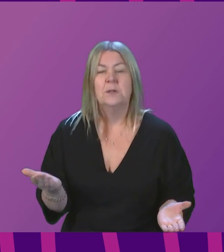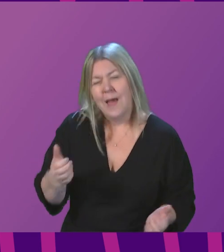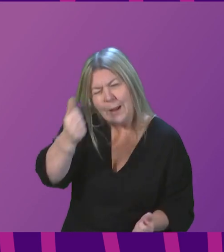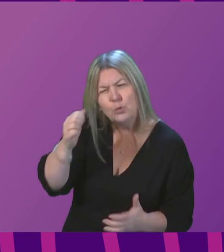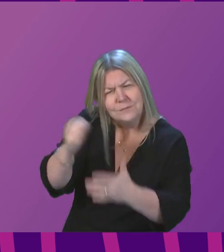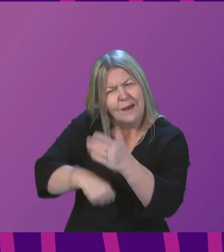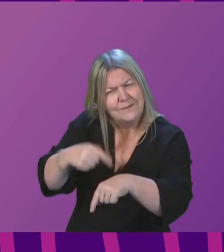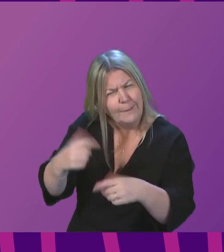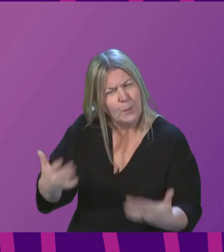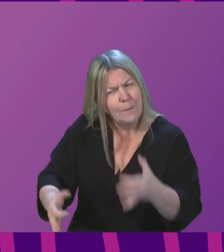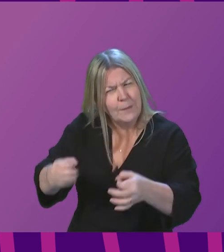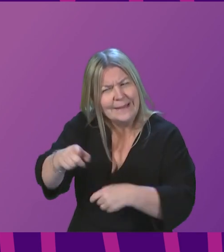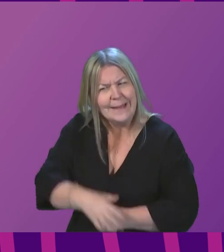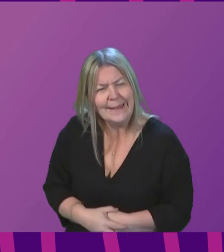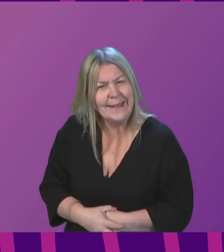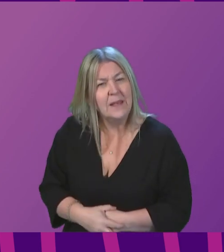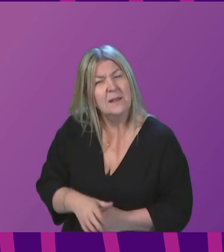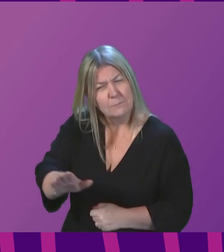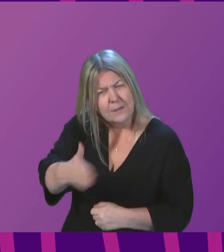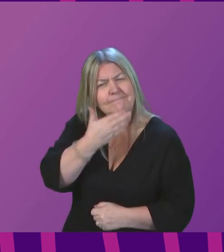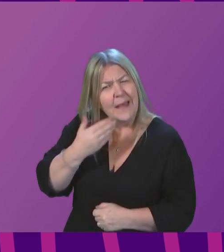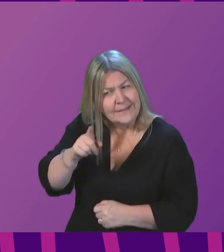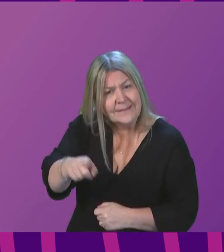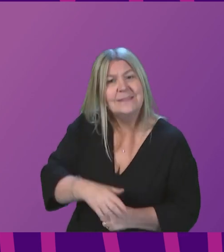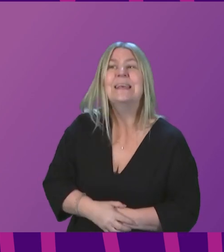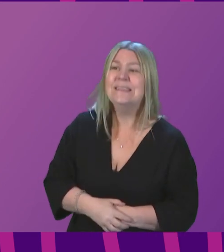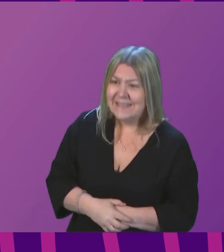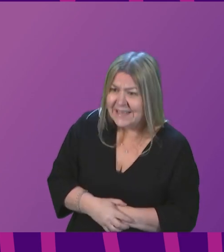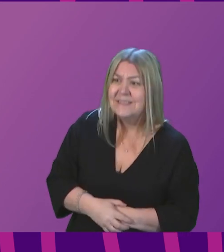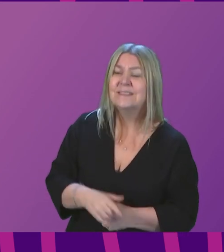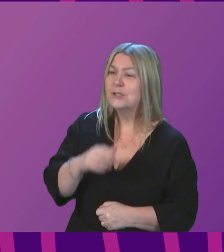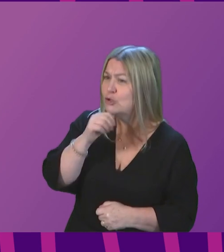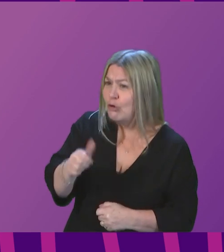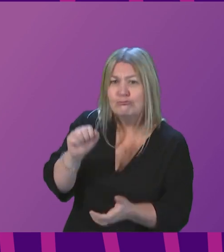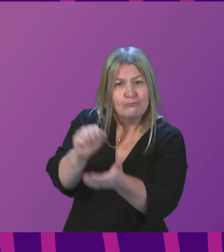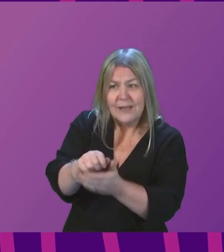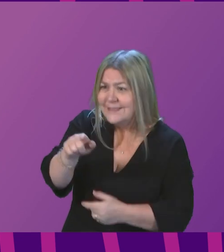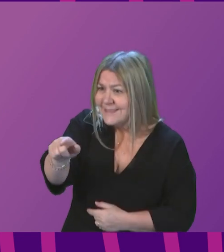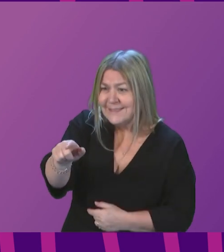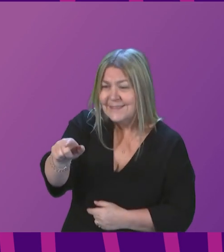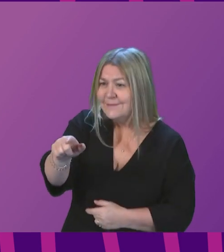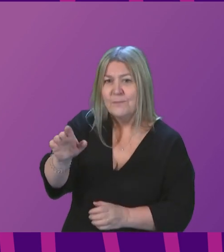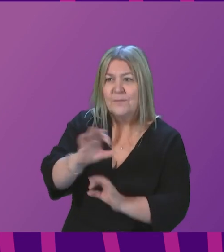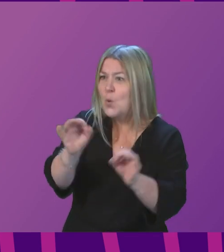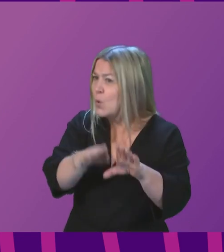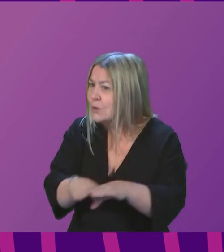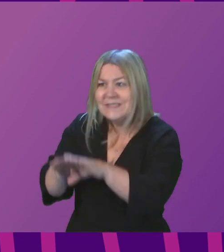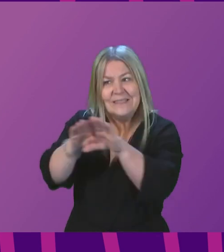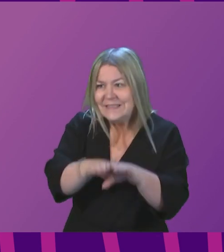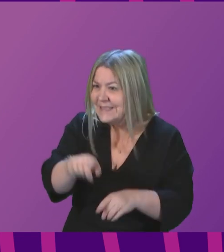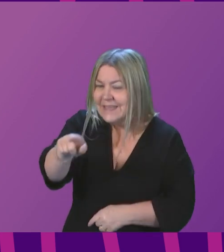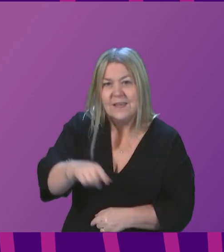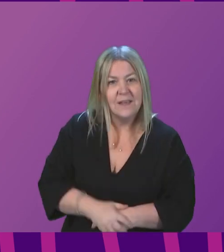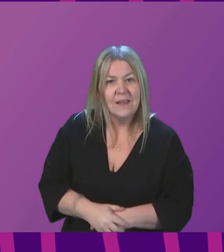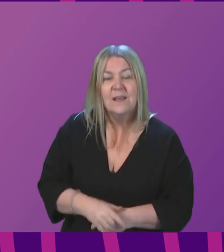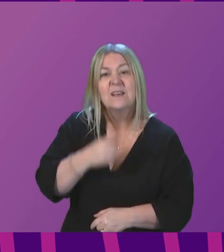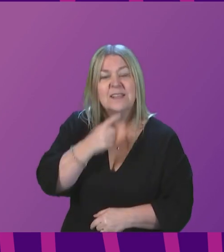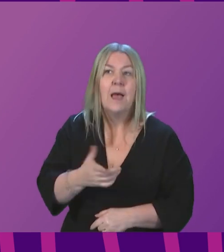that it is entirely inconsistent—there is no consistency in this—to say, as his health